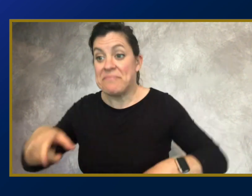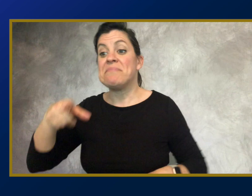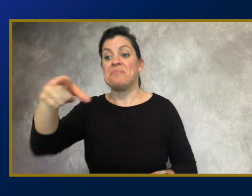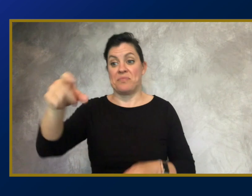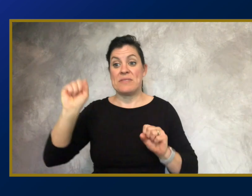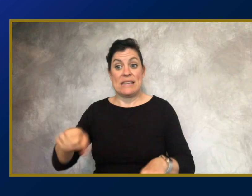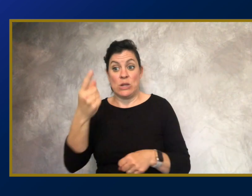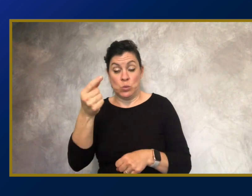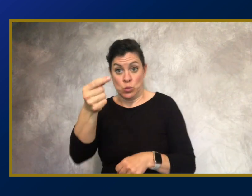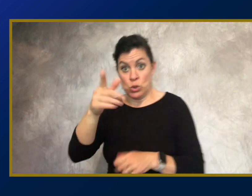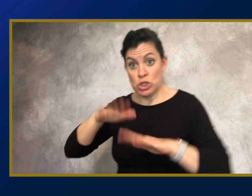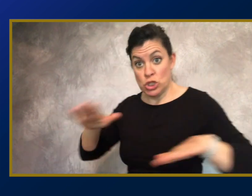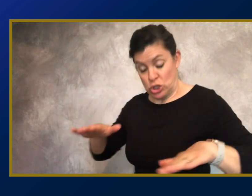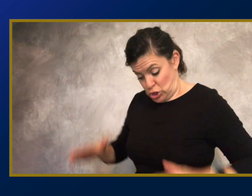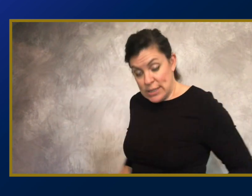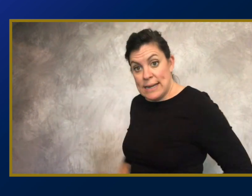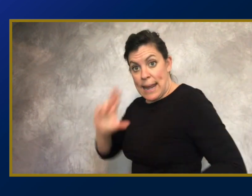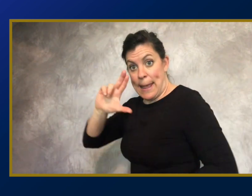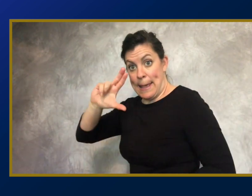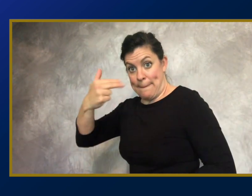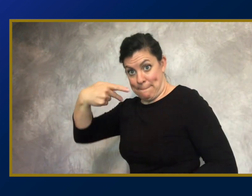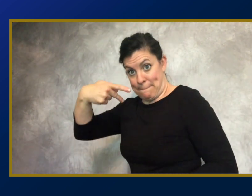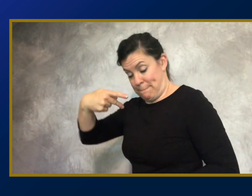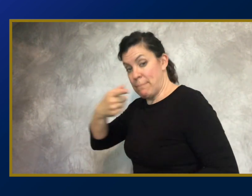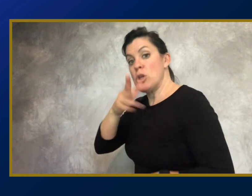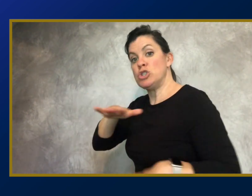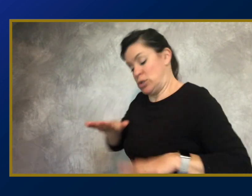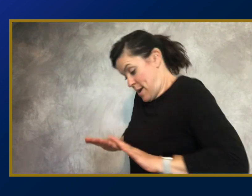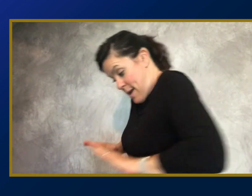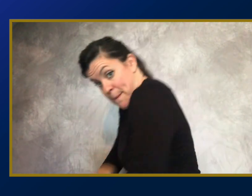you're actually gonna pick their legs up off the surface and they are gonna practice walking,